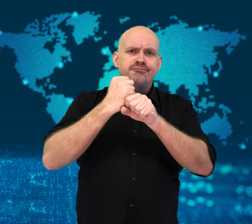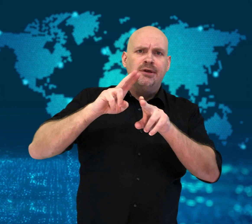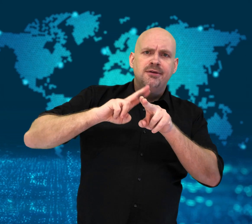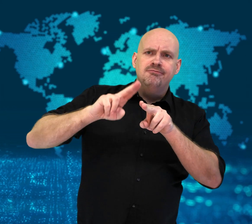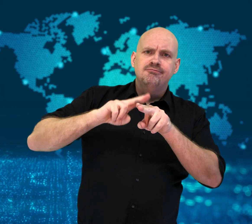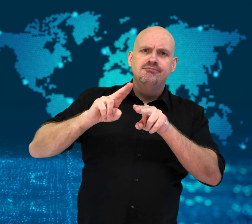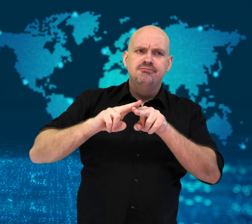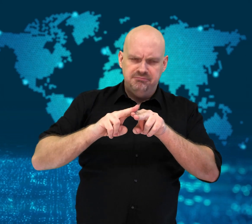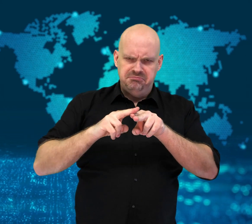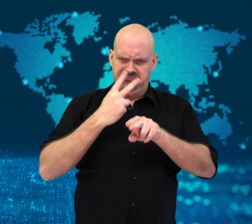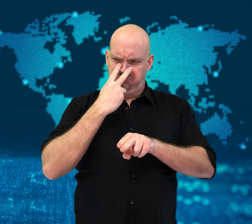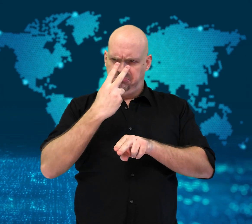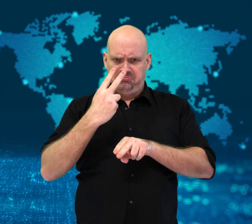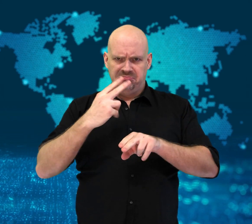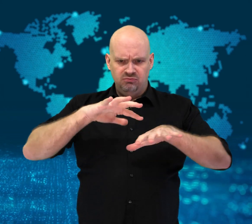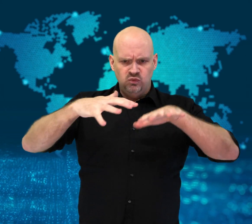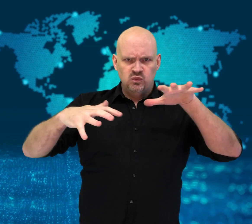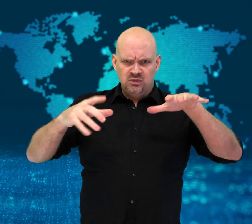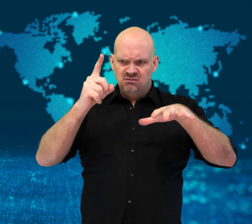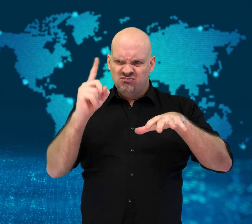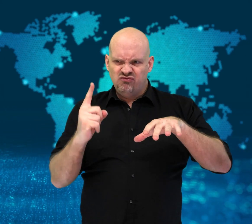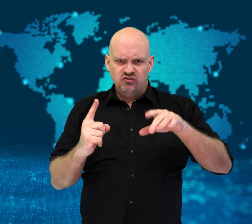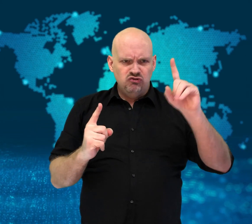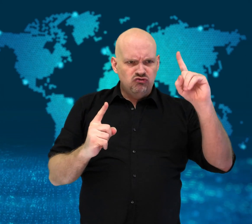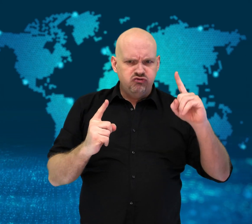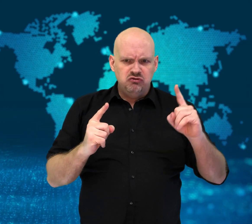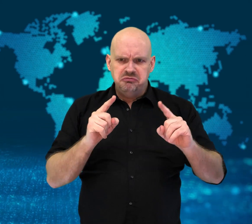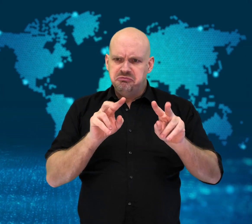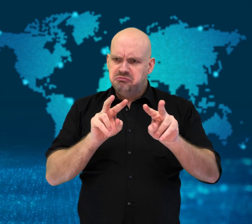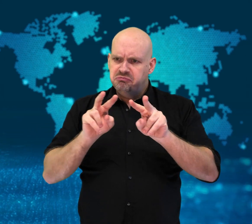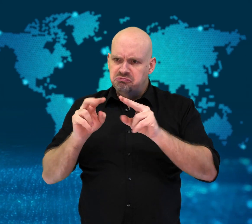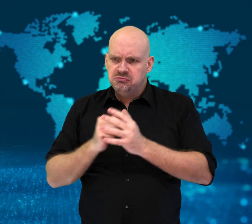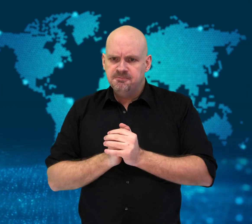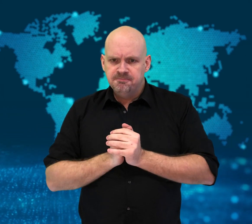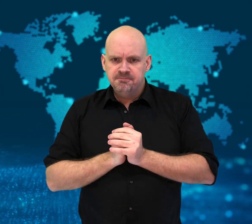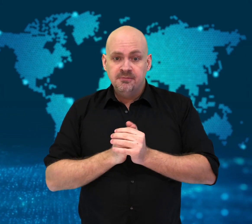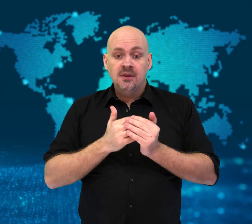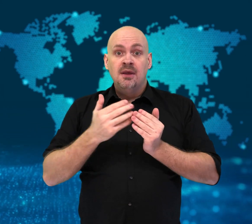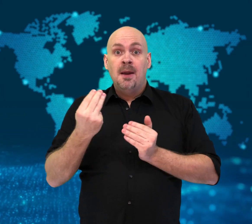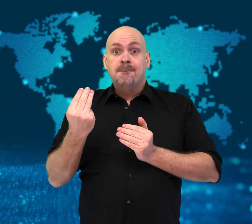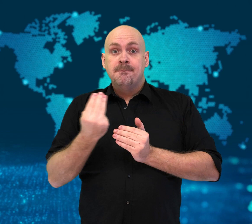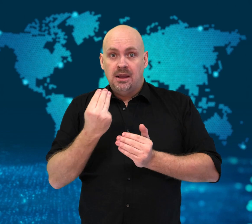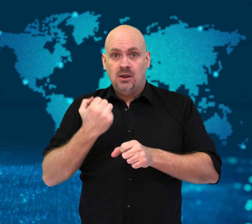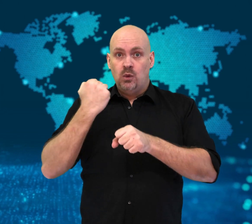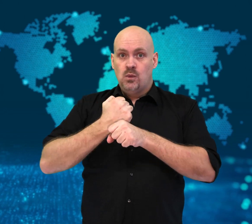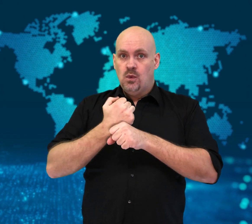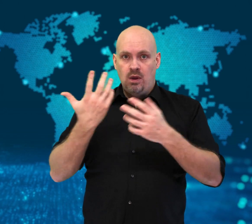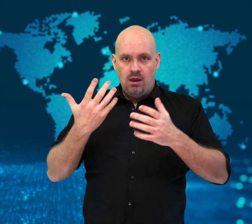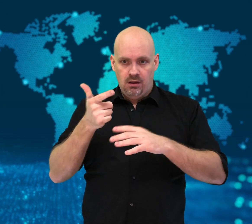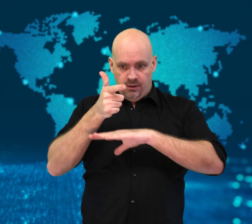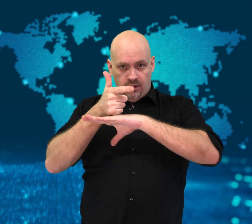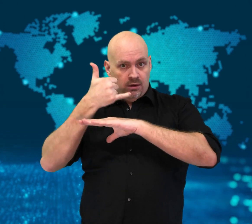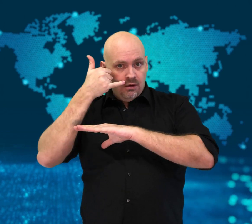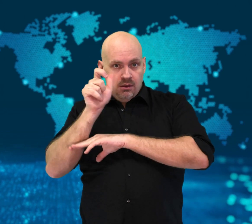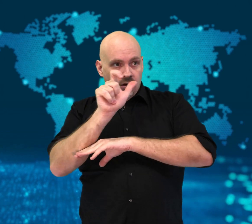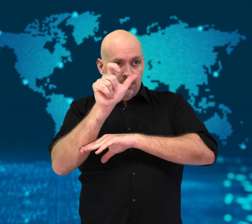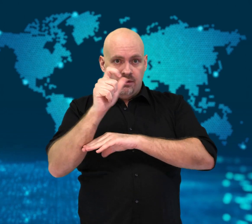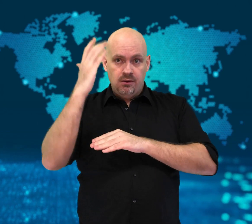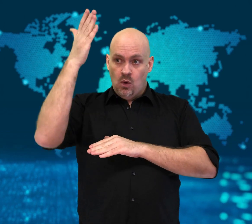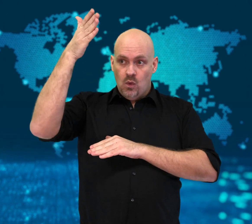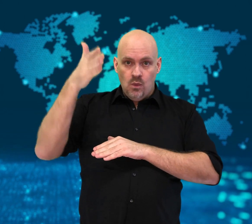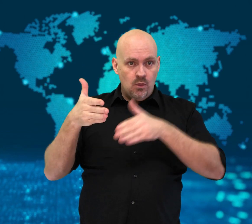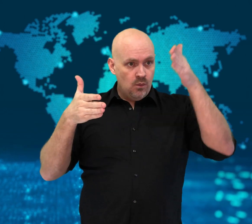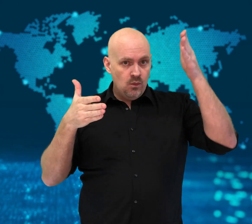Maintenance work was being done on Saturday when workers noticed